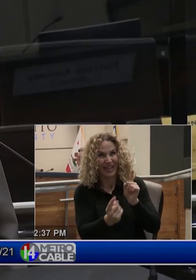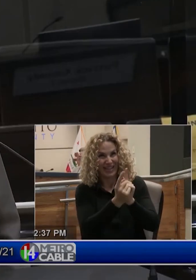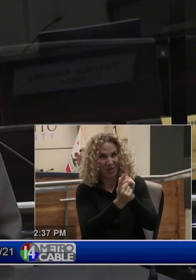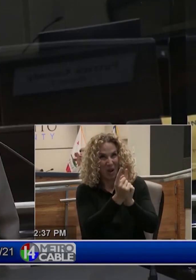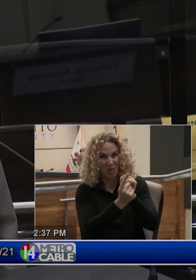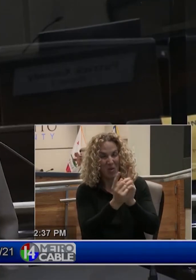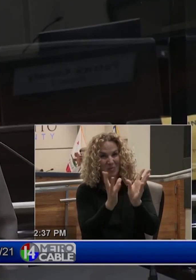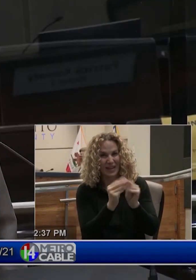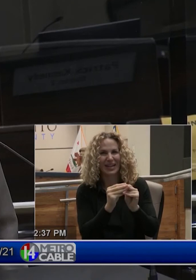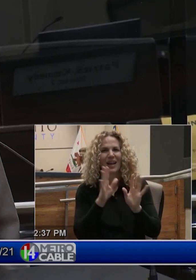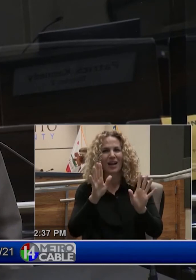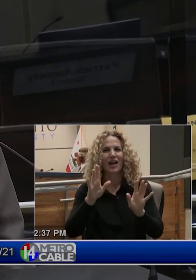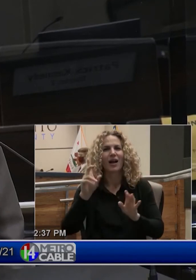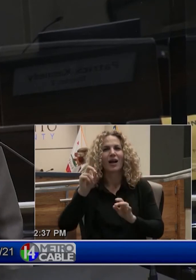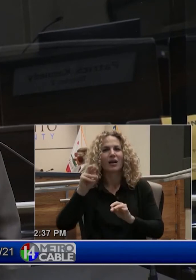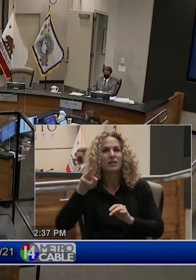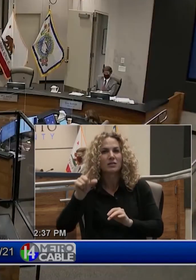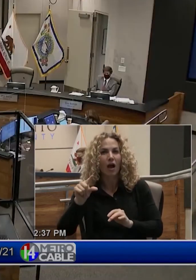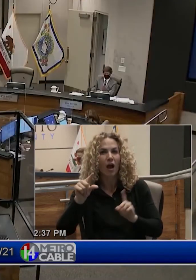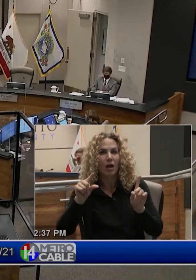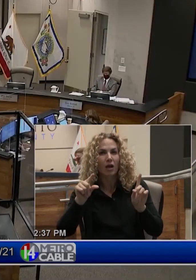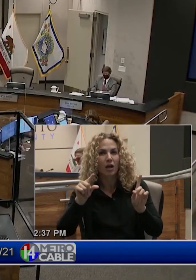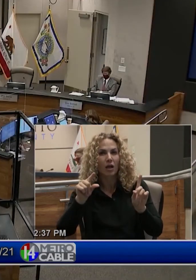DOUG JOHNSON CAN ANSWER ABOUT HE STILL ON?